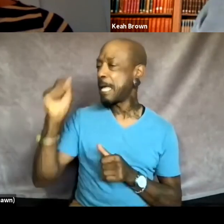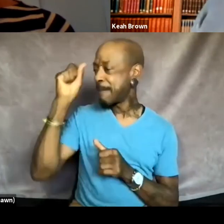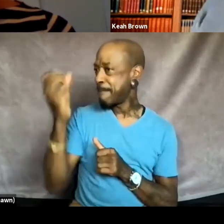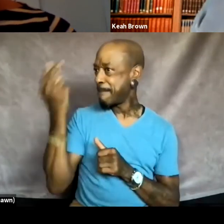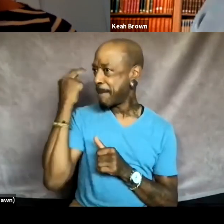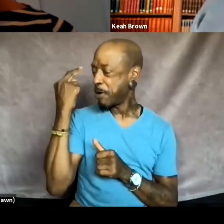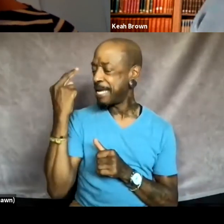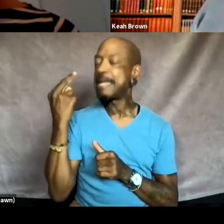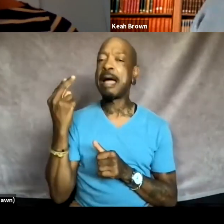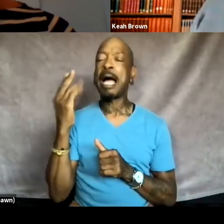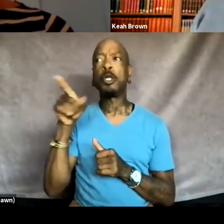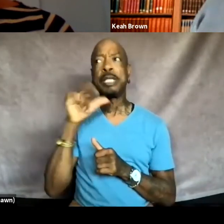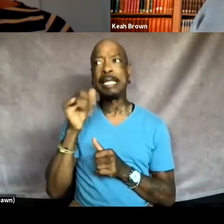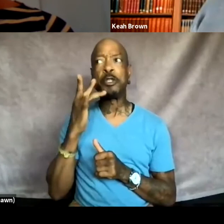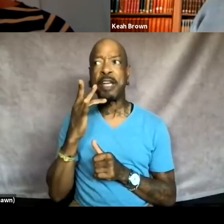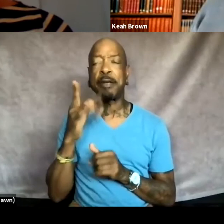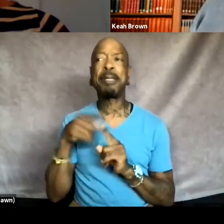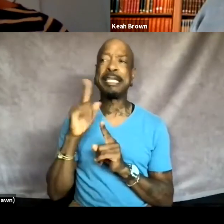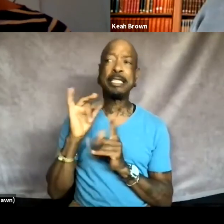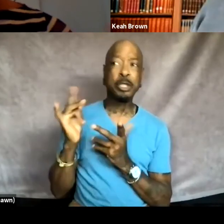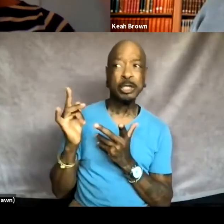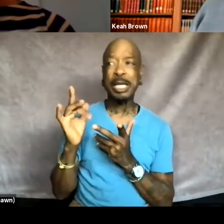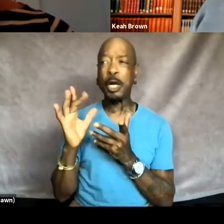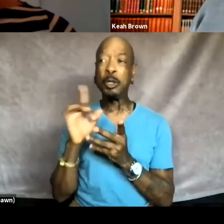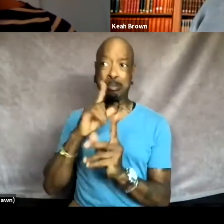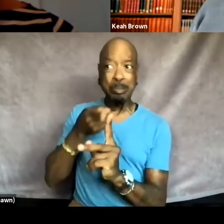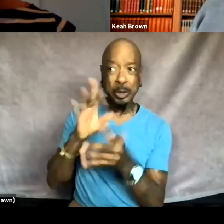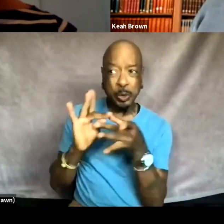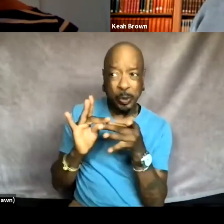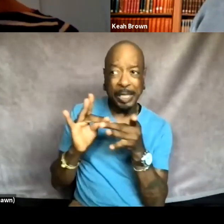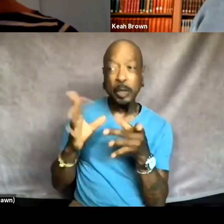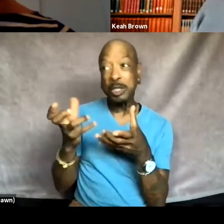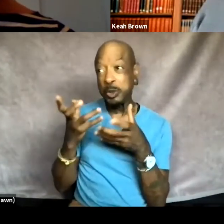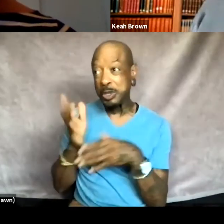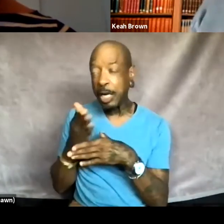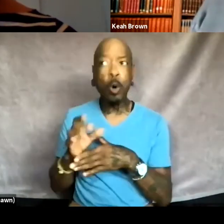memorable story you'd like to share maybe of why you don't like April Fools or. Keah Brown: yeah.